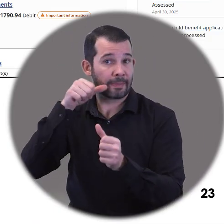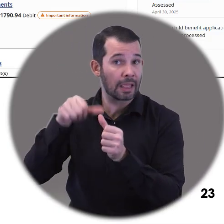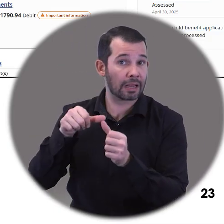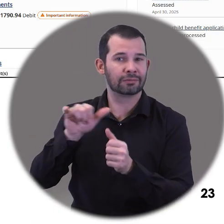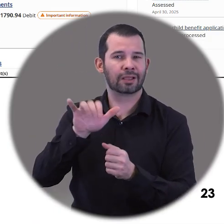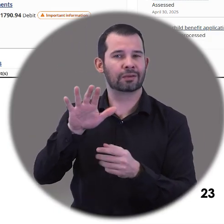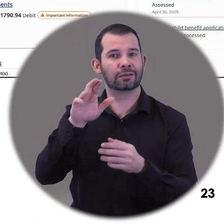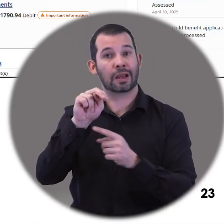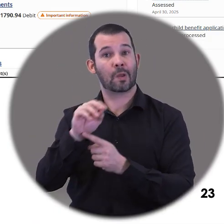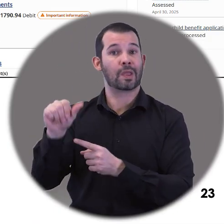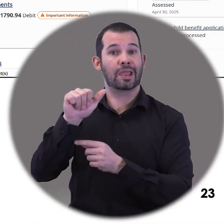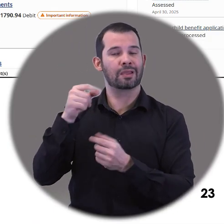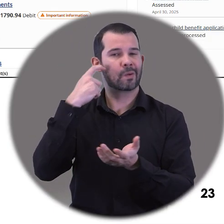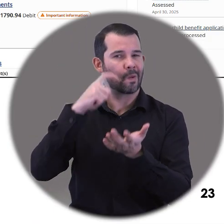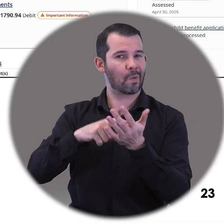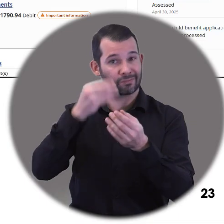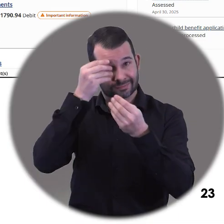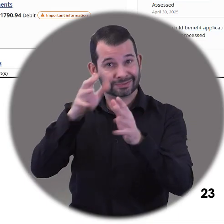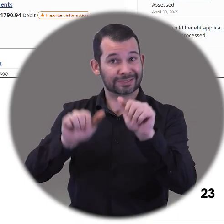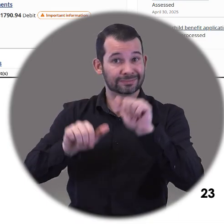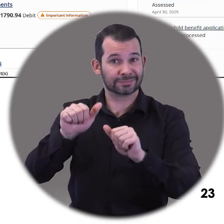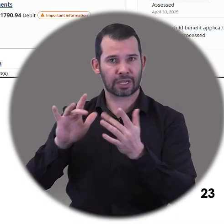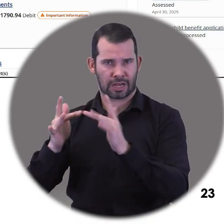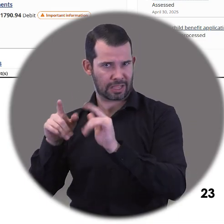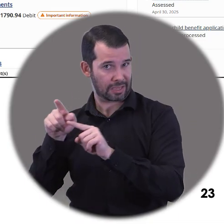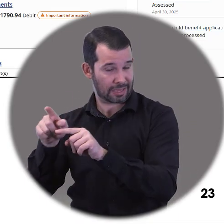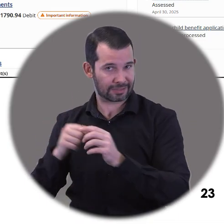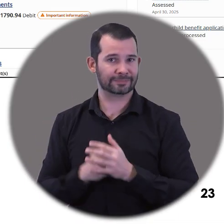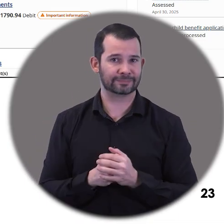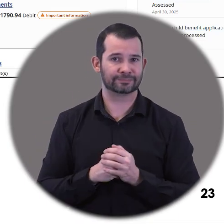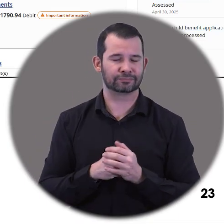View mail, such as your notice of assessment, online;